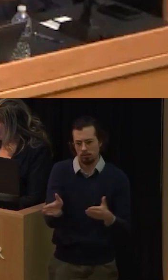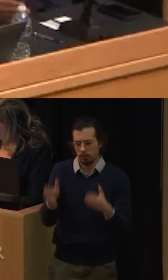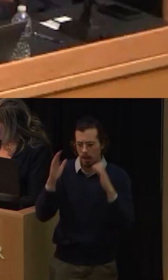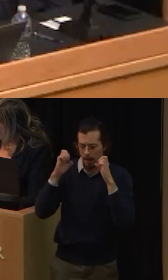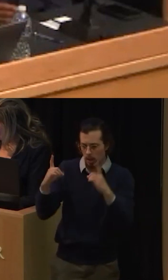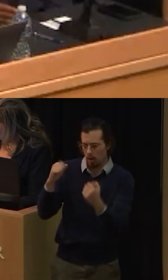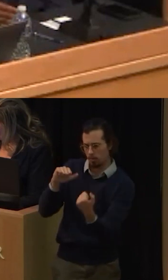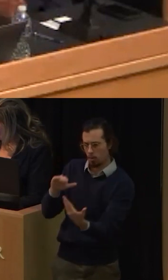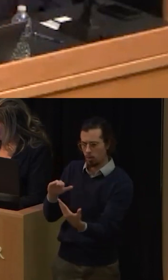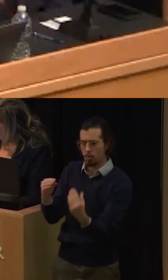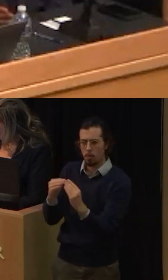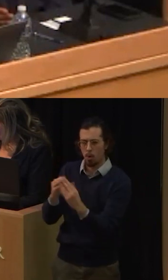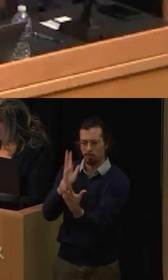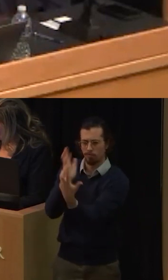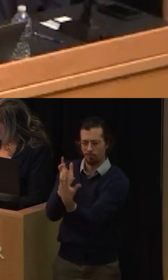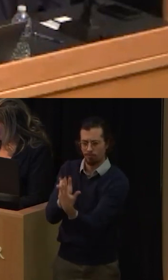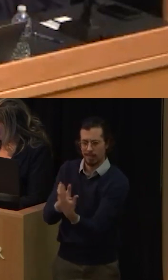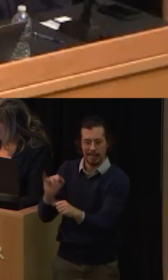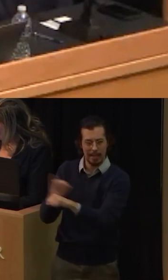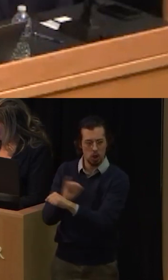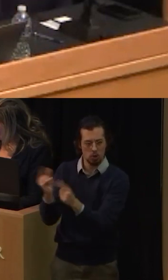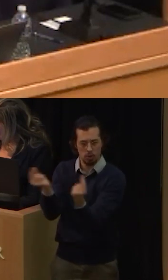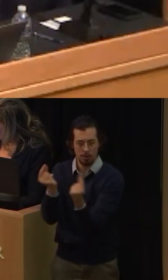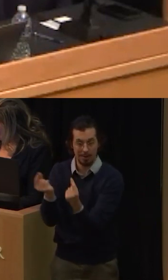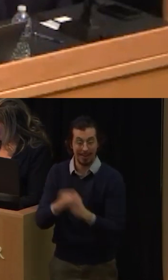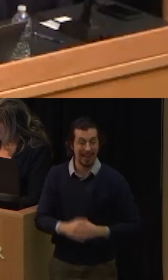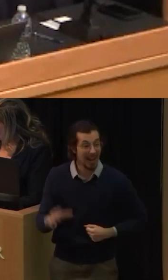"that's more attuned to the industrial conditions." Guess what, my friends?